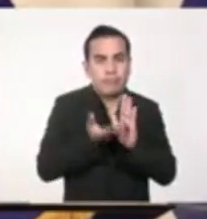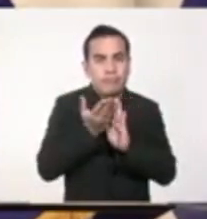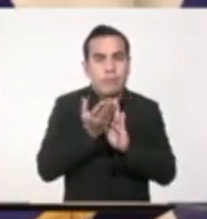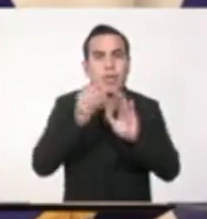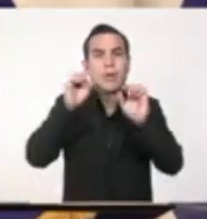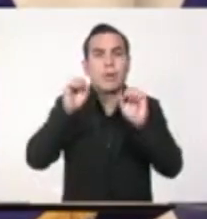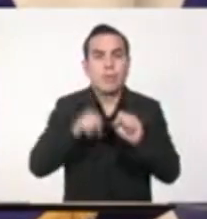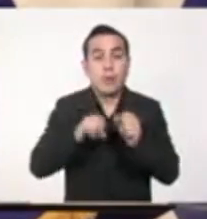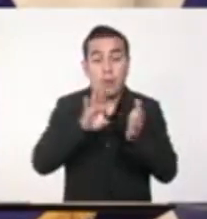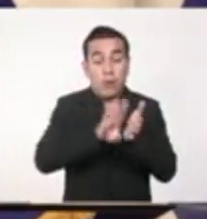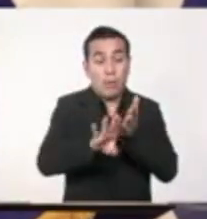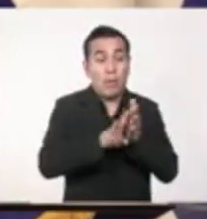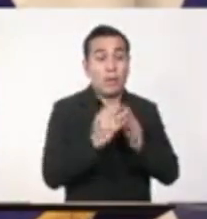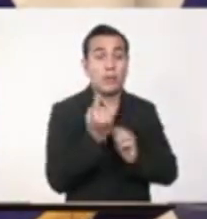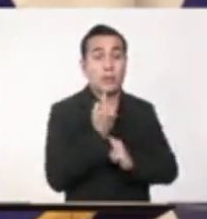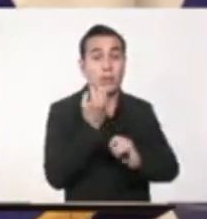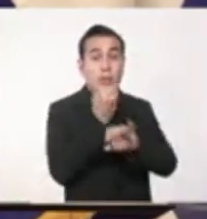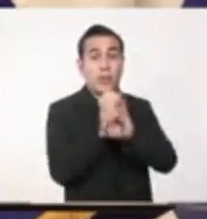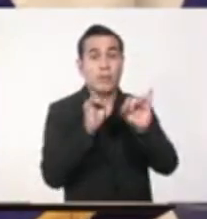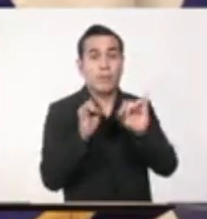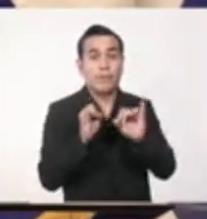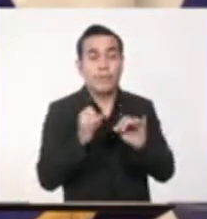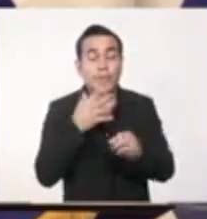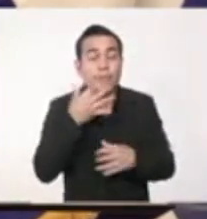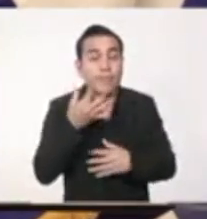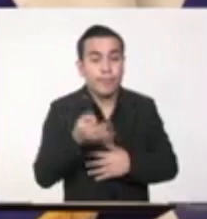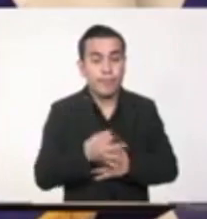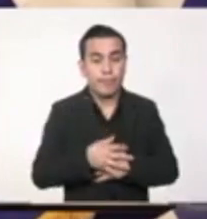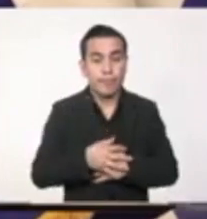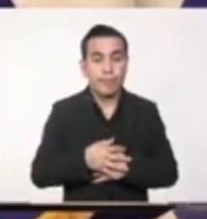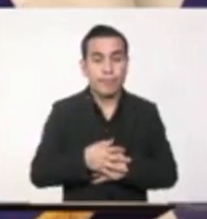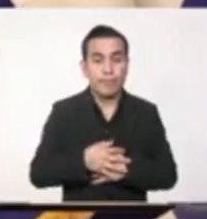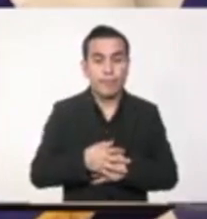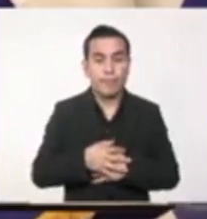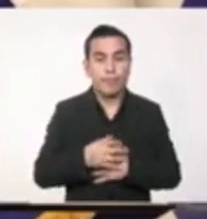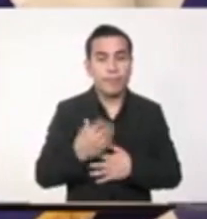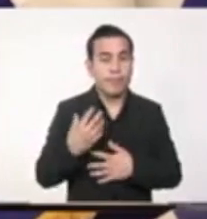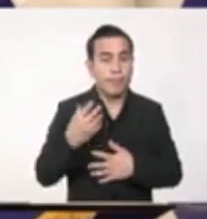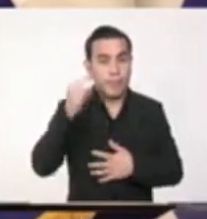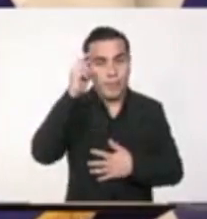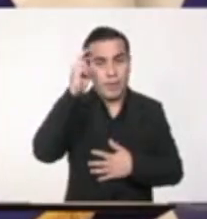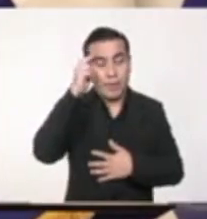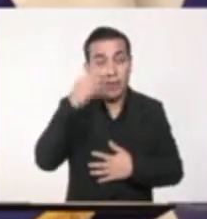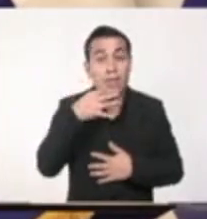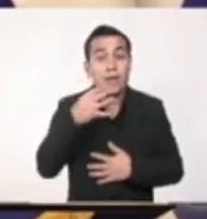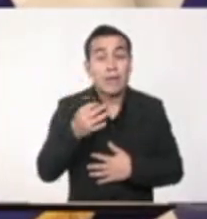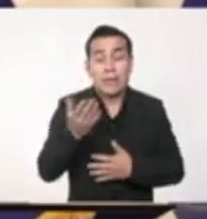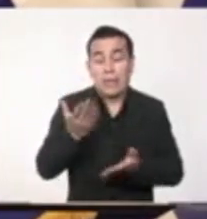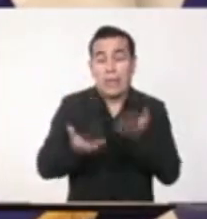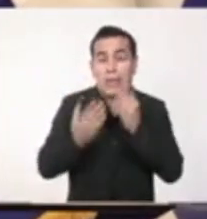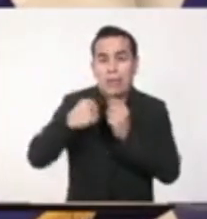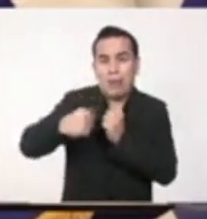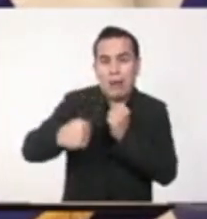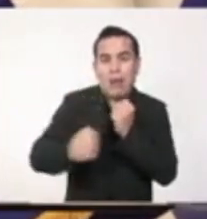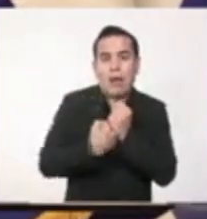buy our food or produce it or both, not just to that they give us from time to time so that we eat a little.